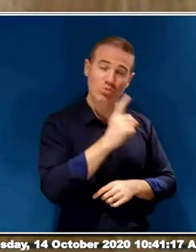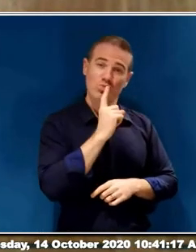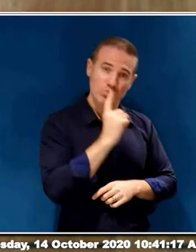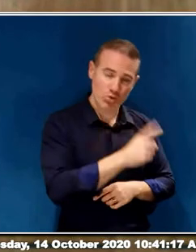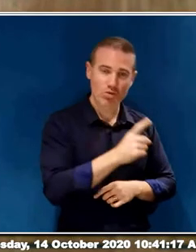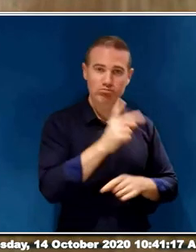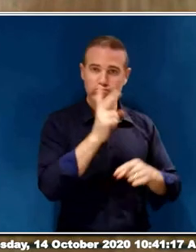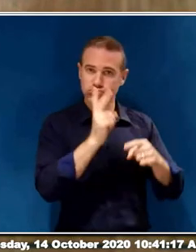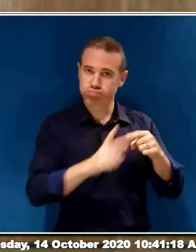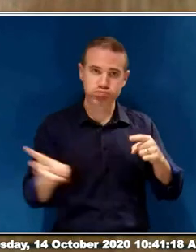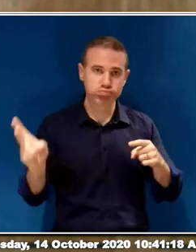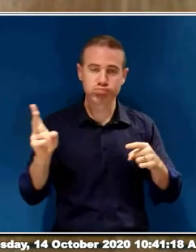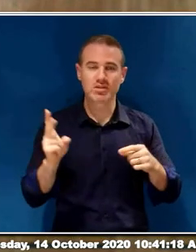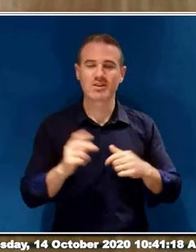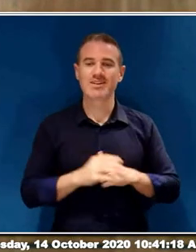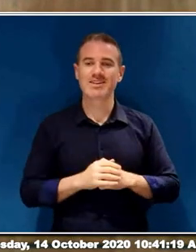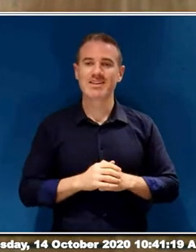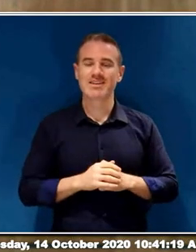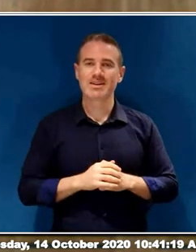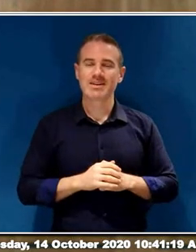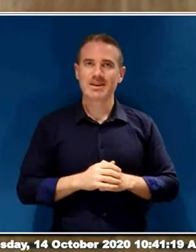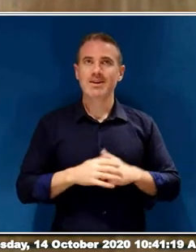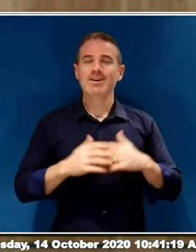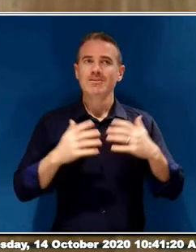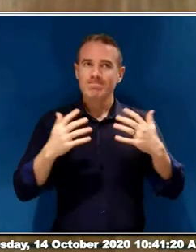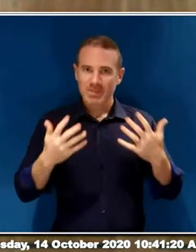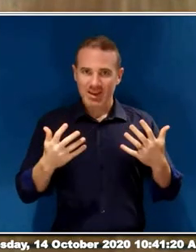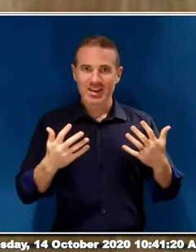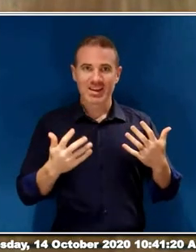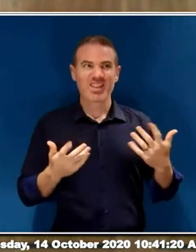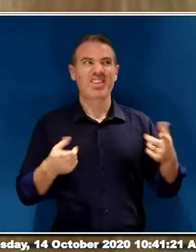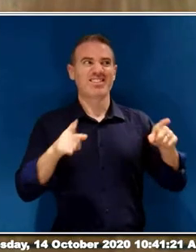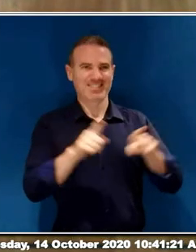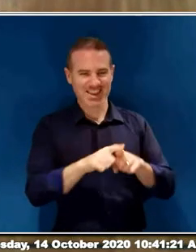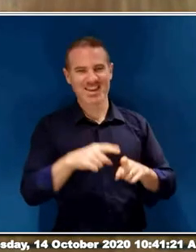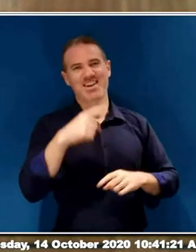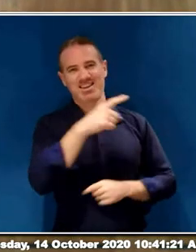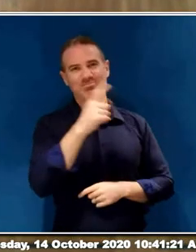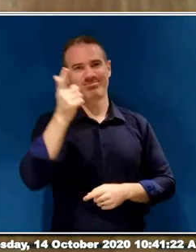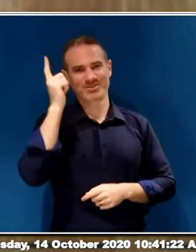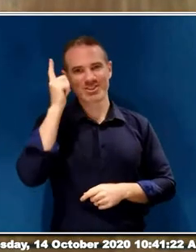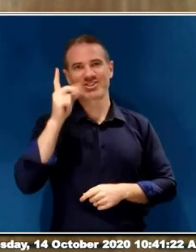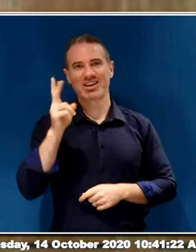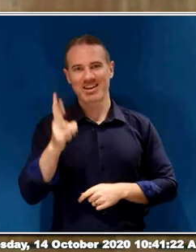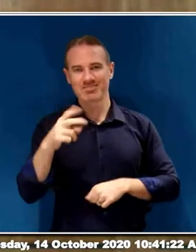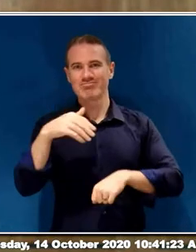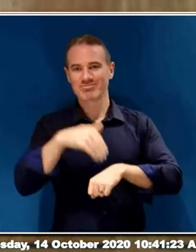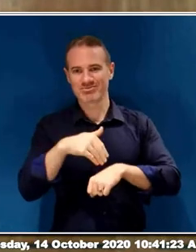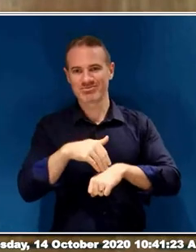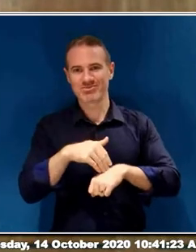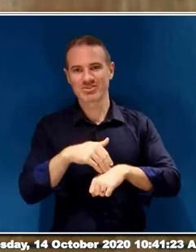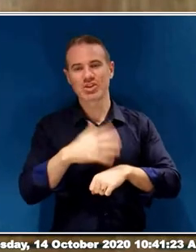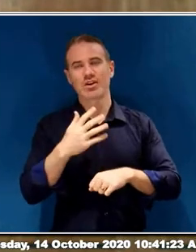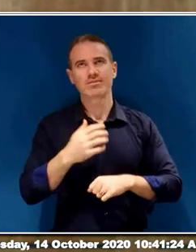It was decided that Kobe would be --- so my partner and I were at a re-entry meeting.